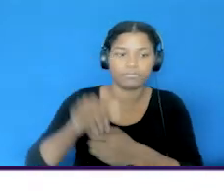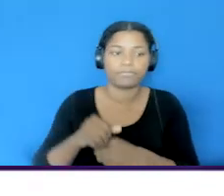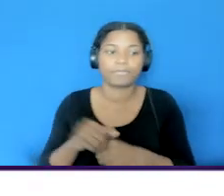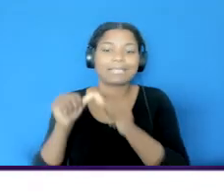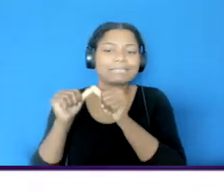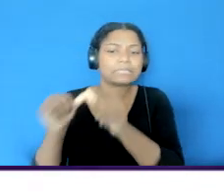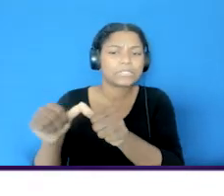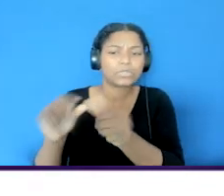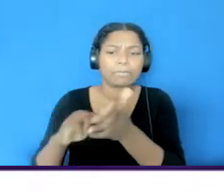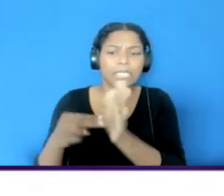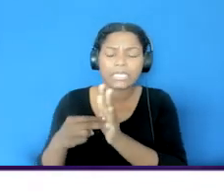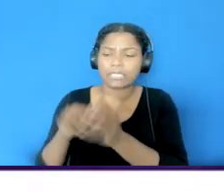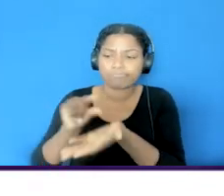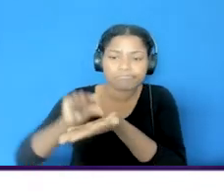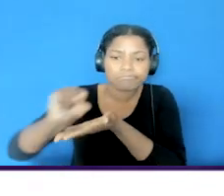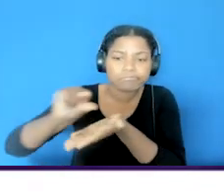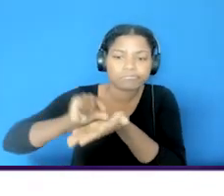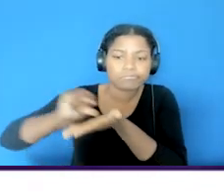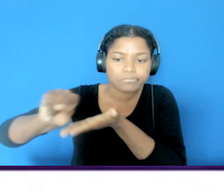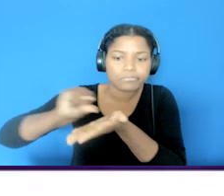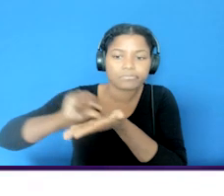Continuing means you'll receive your funding in increments.